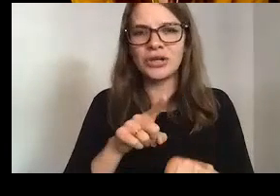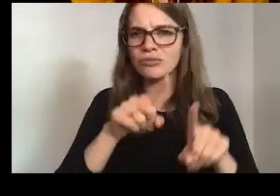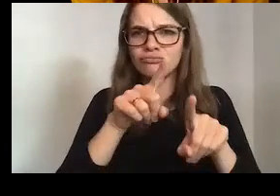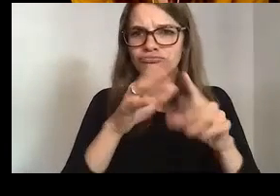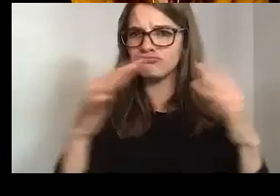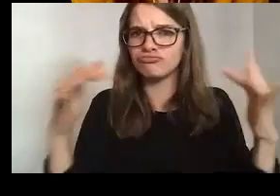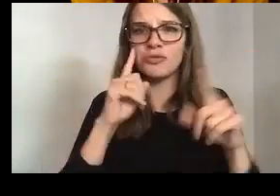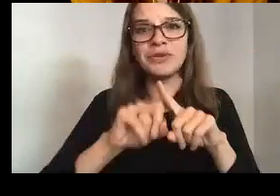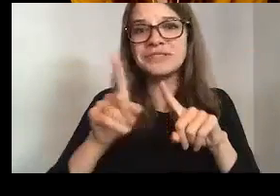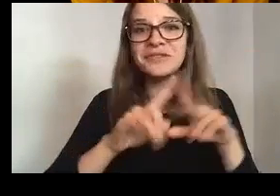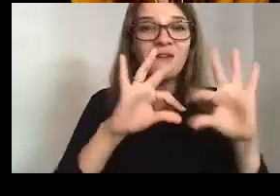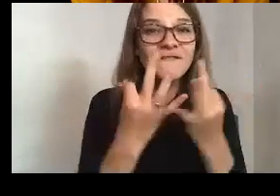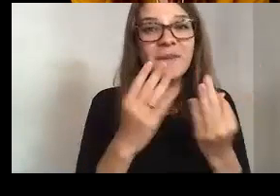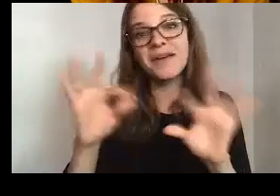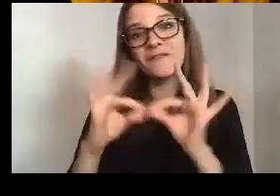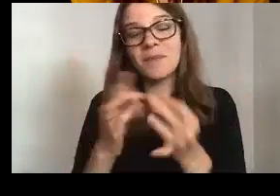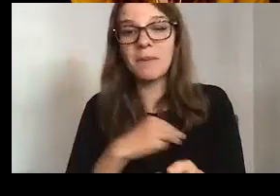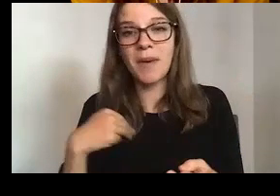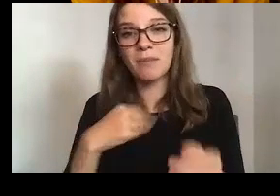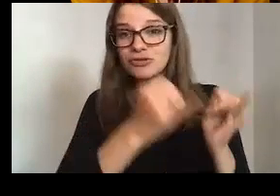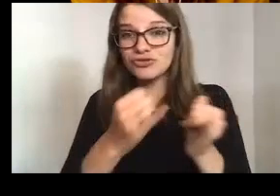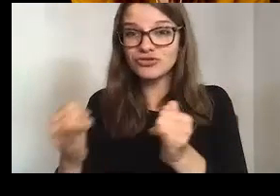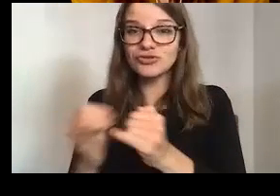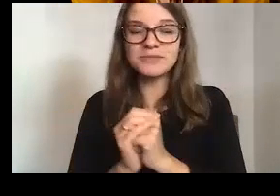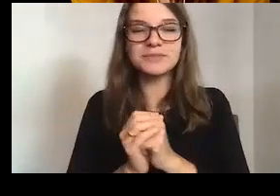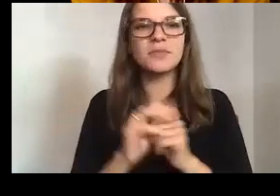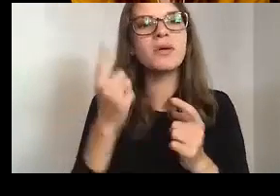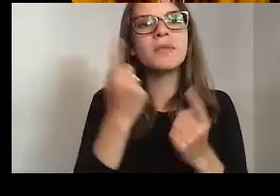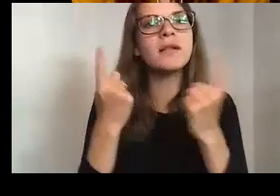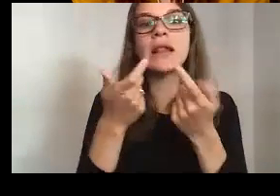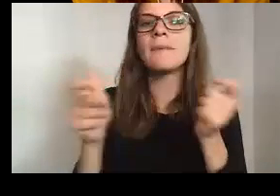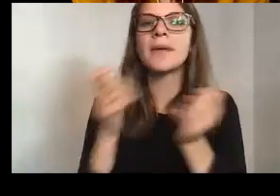and each family member but thinking about those really big parts of the day so when is school